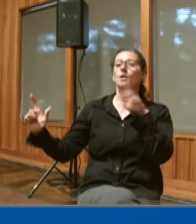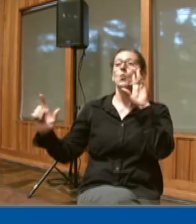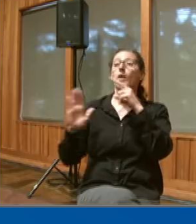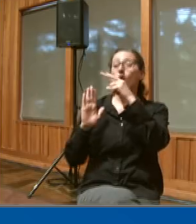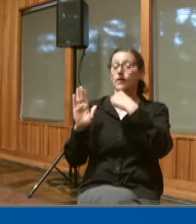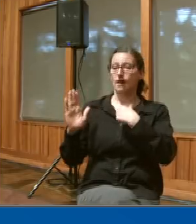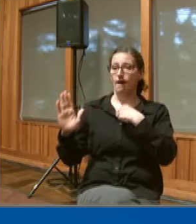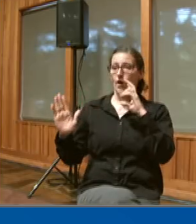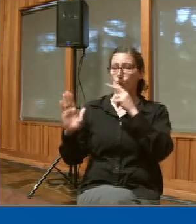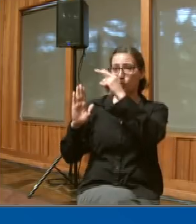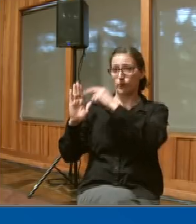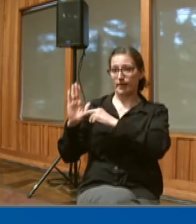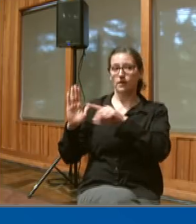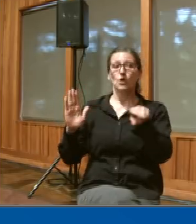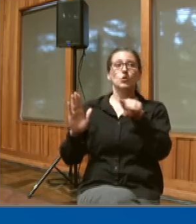YOU HAVE YOUR CLICKER. YOU JUST TURN IT ON THEN WE'LL